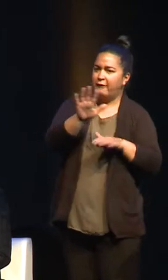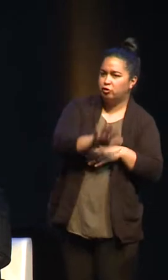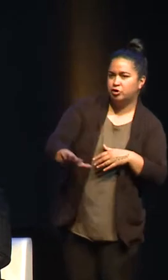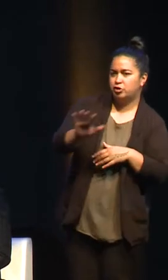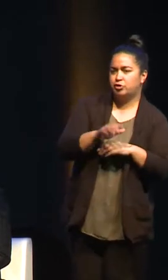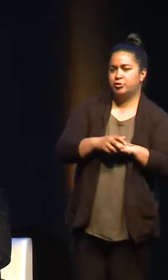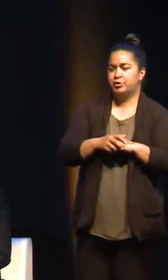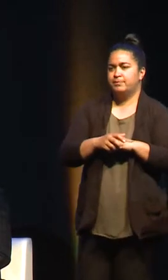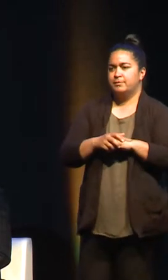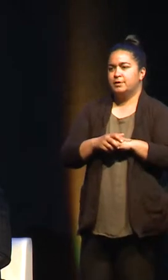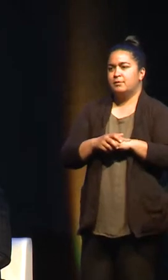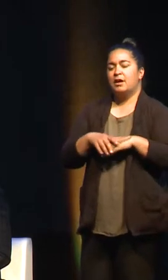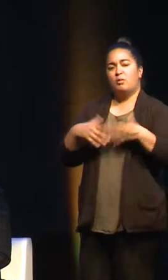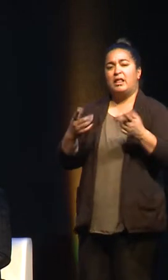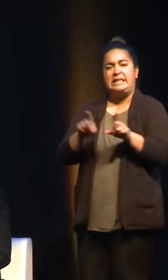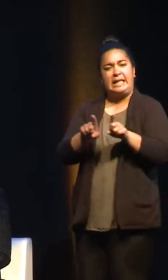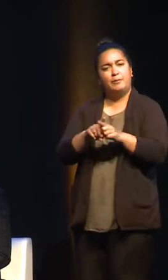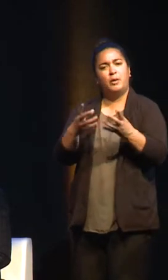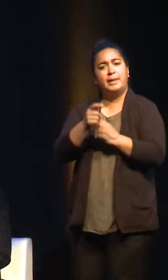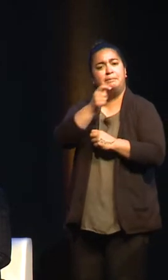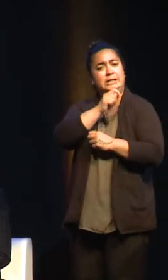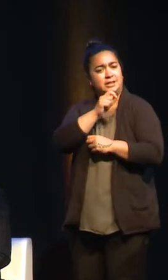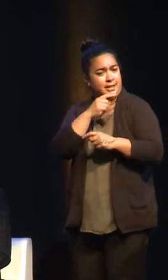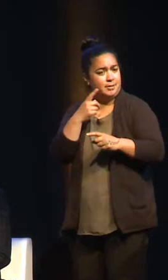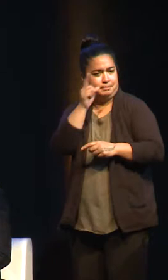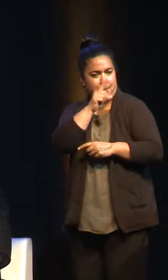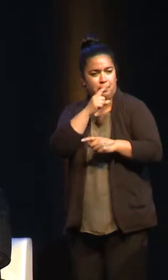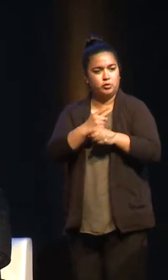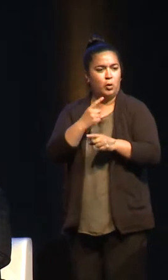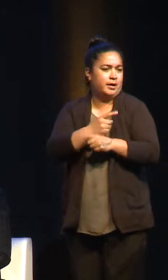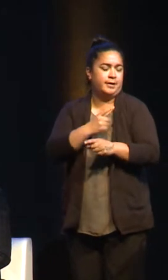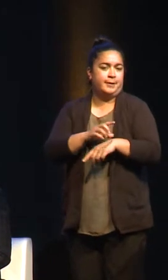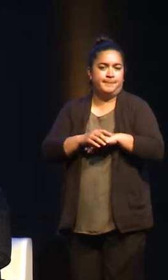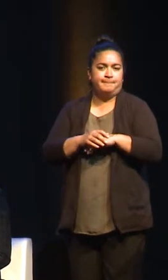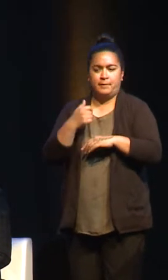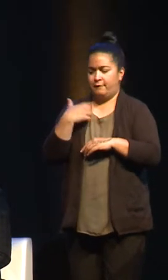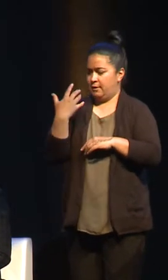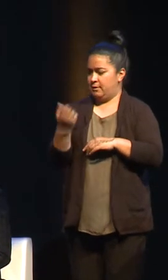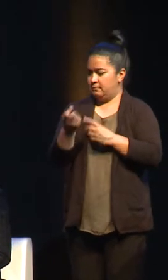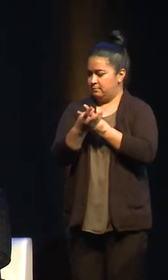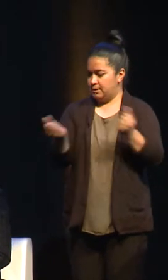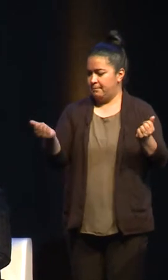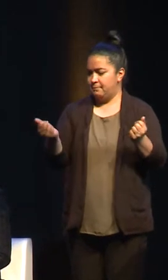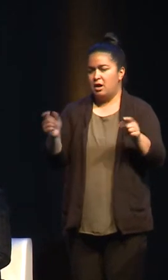the commentary is, and you know, I've had some kind of, the media people have been doing